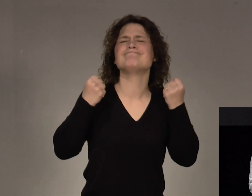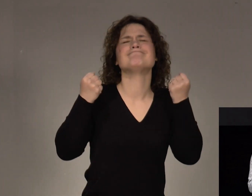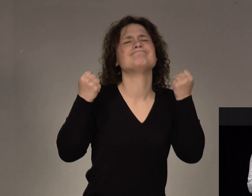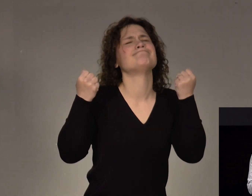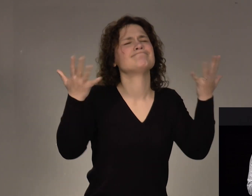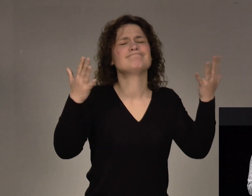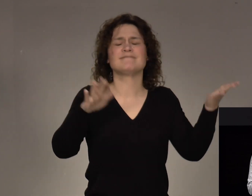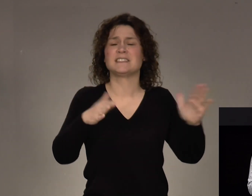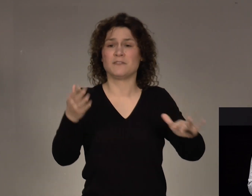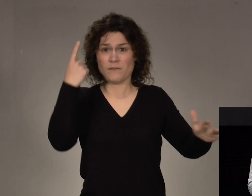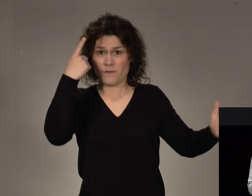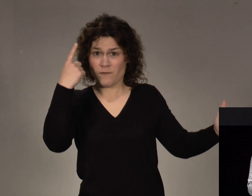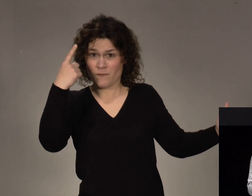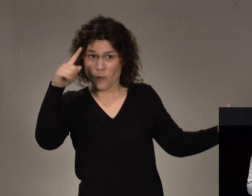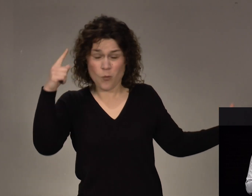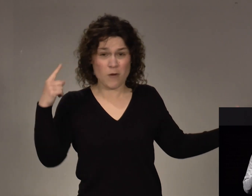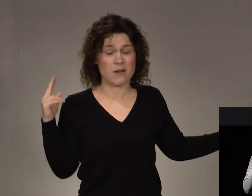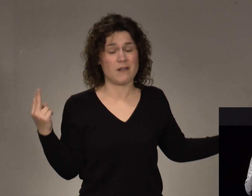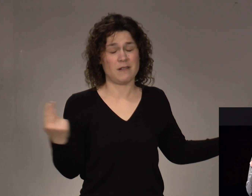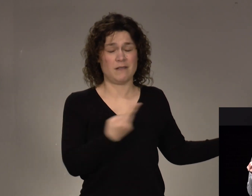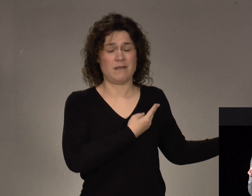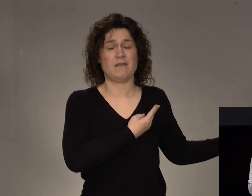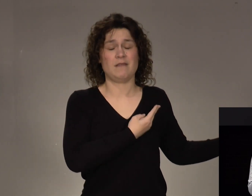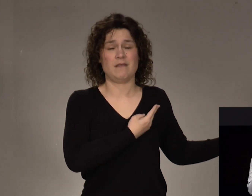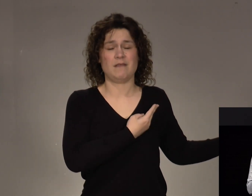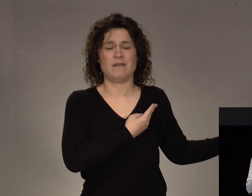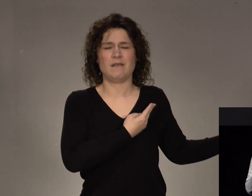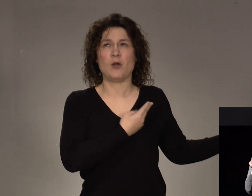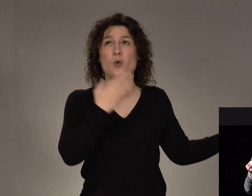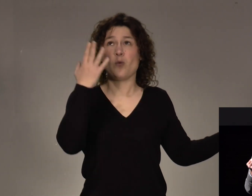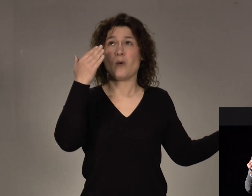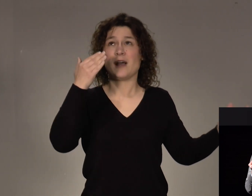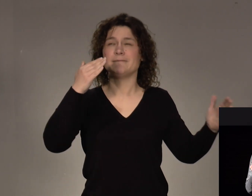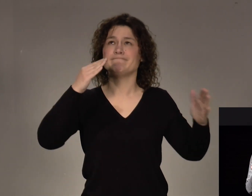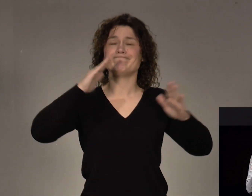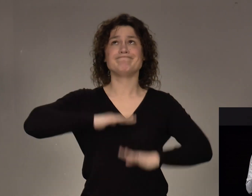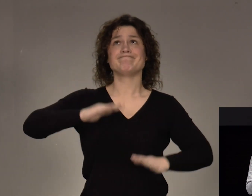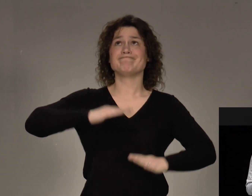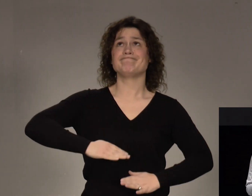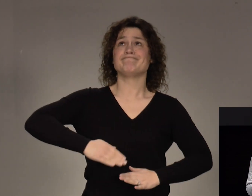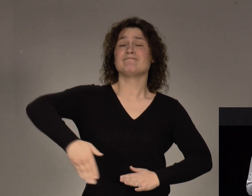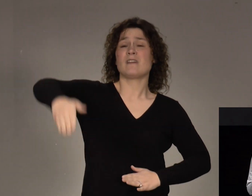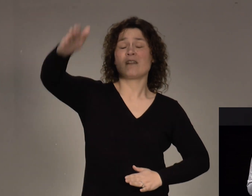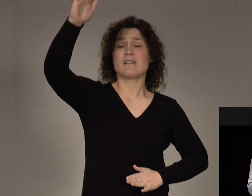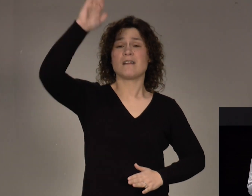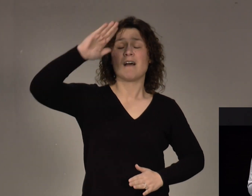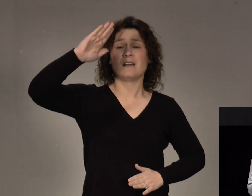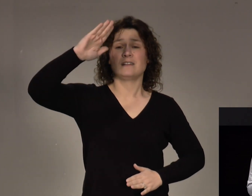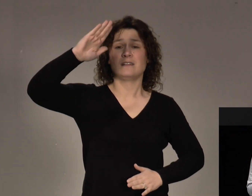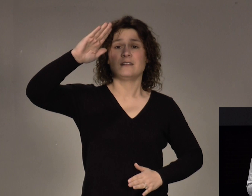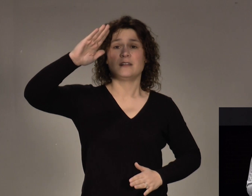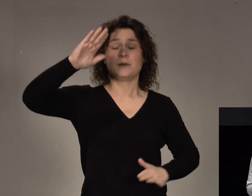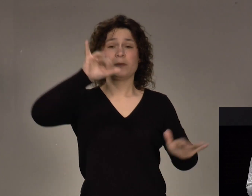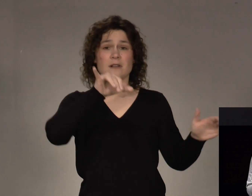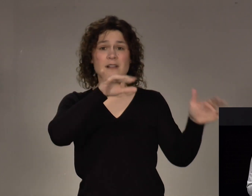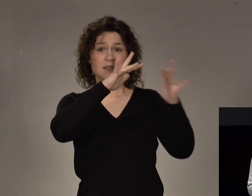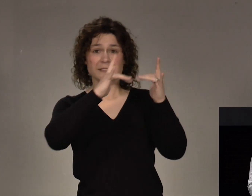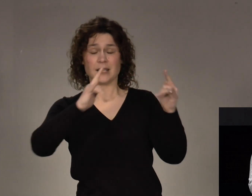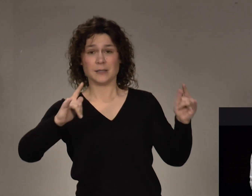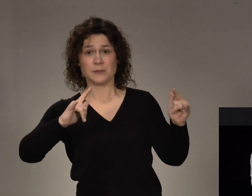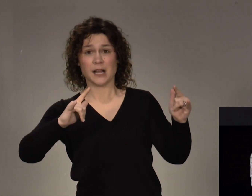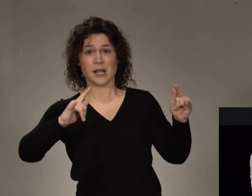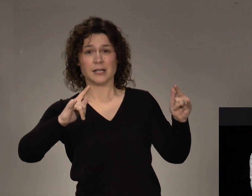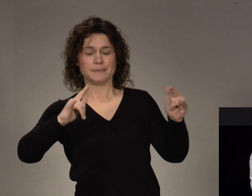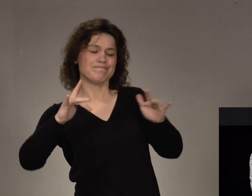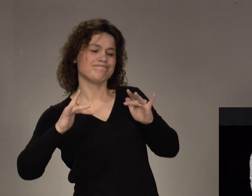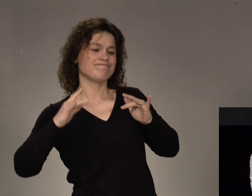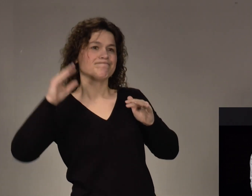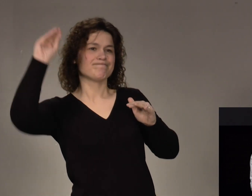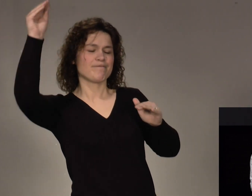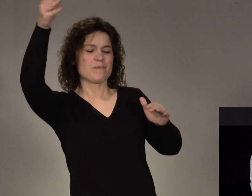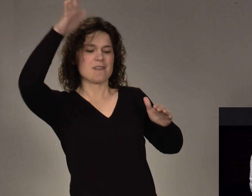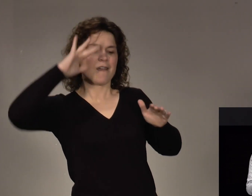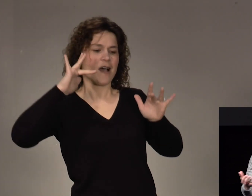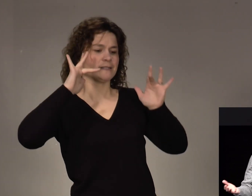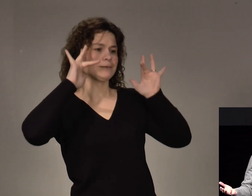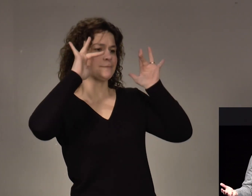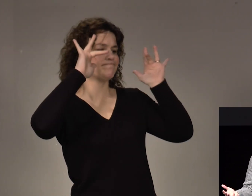for us to satisfy the justice of God. And yet also extend the mercy of God to rebels.